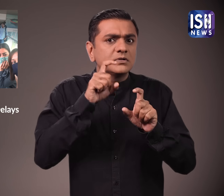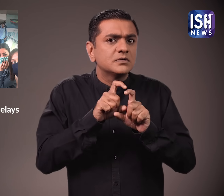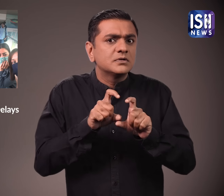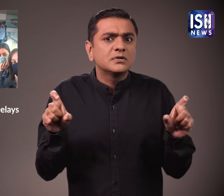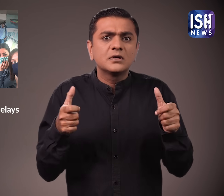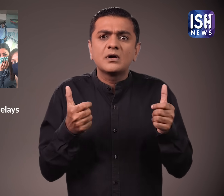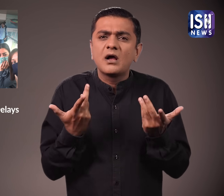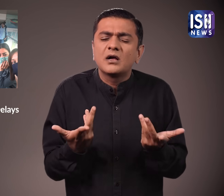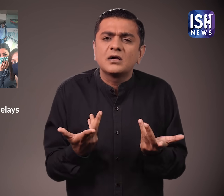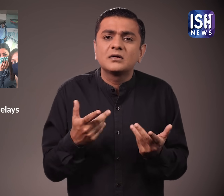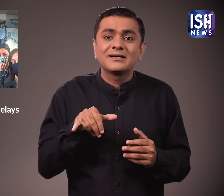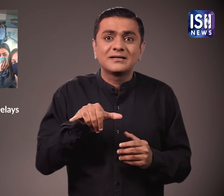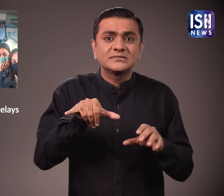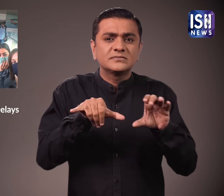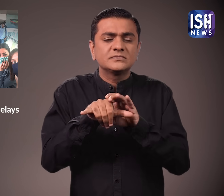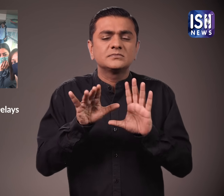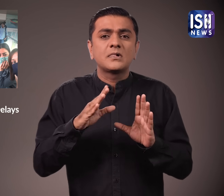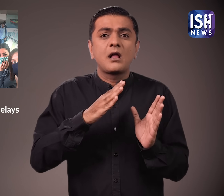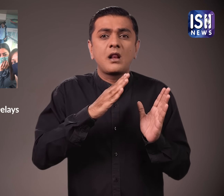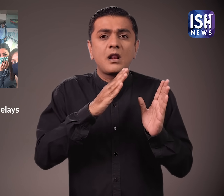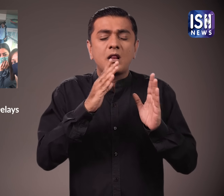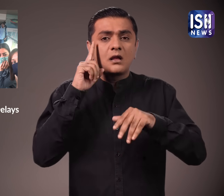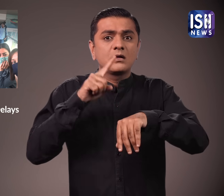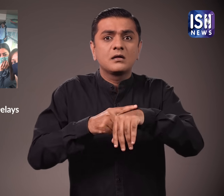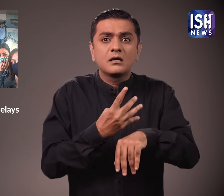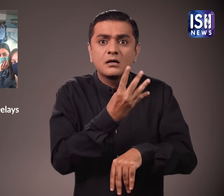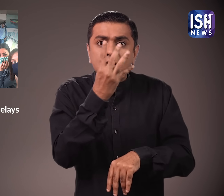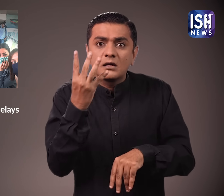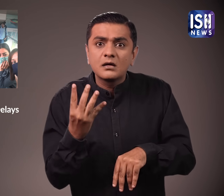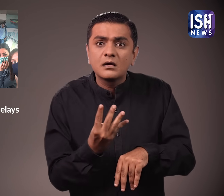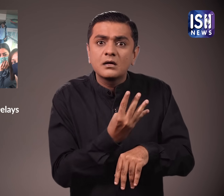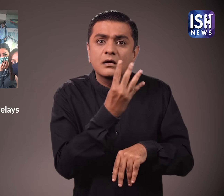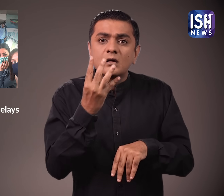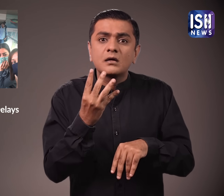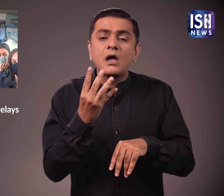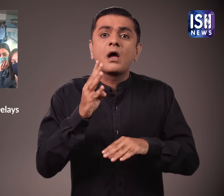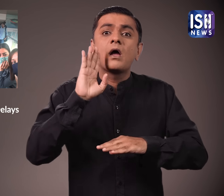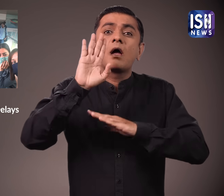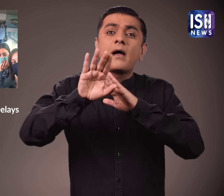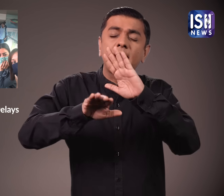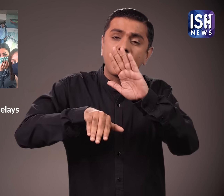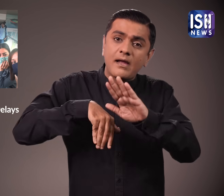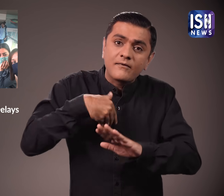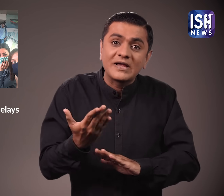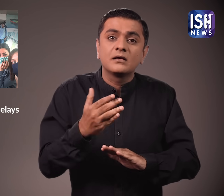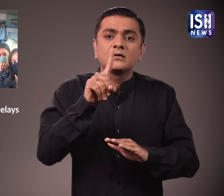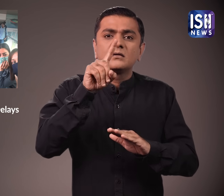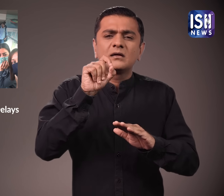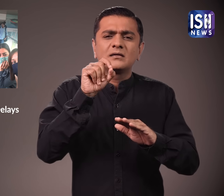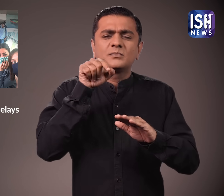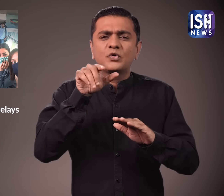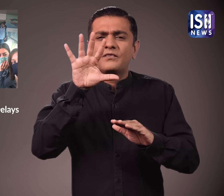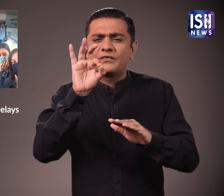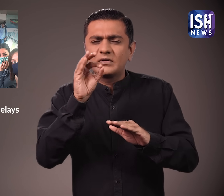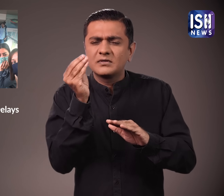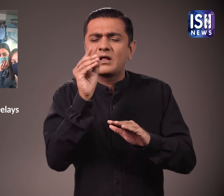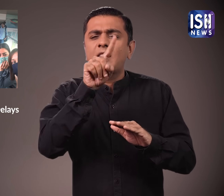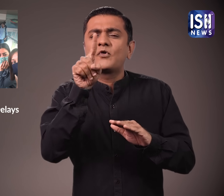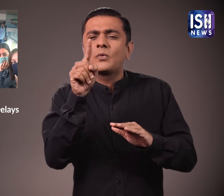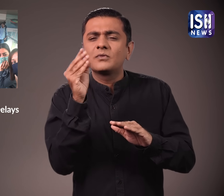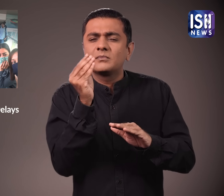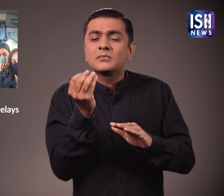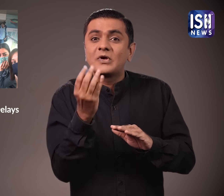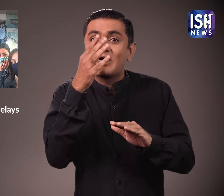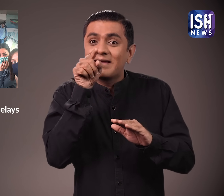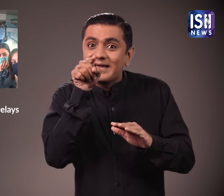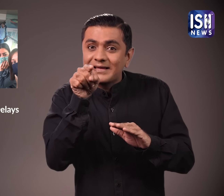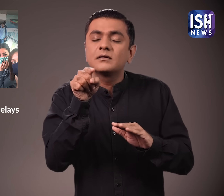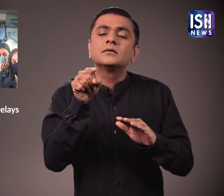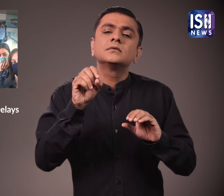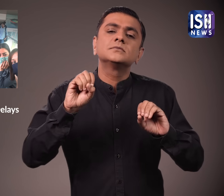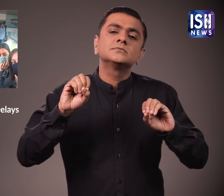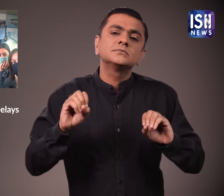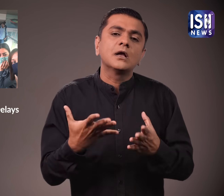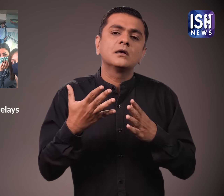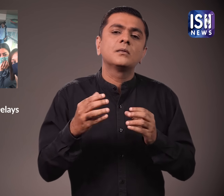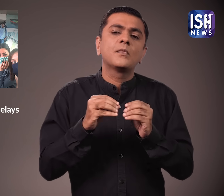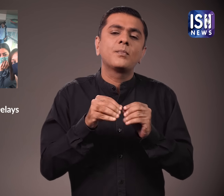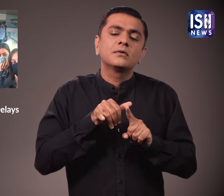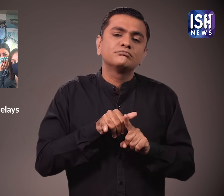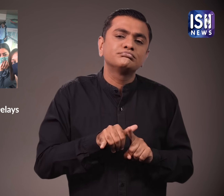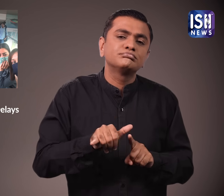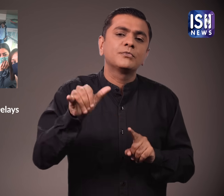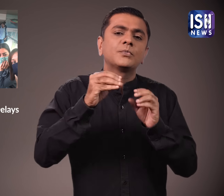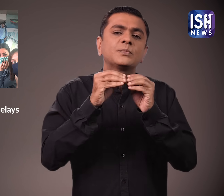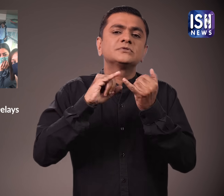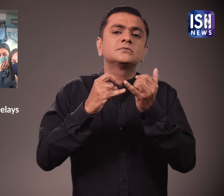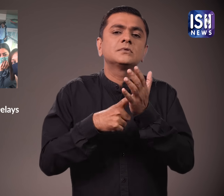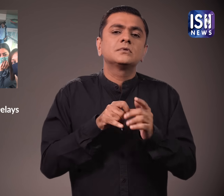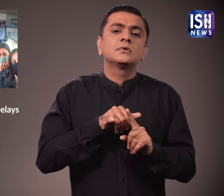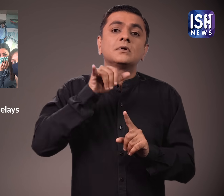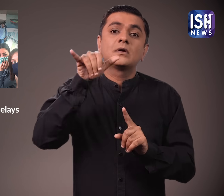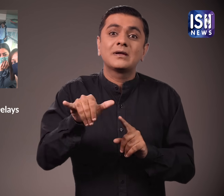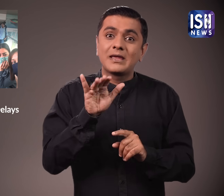She added that nothing was clear and after 4 hours of waiting in the aerobridge, the passengers finally boarded the flight and it took off.